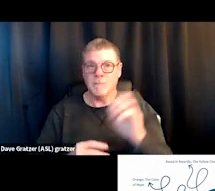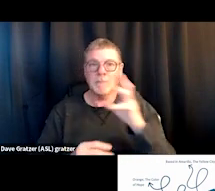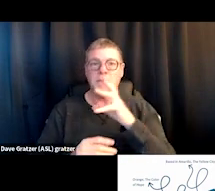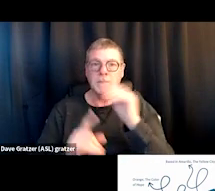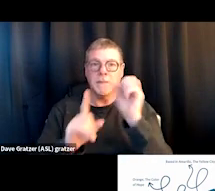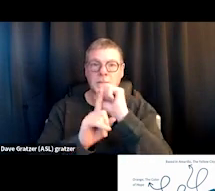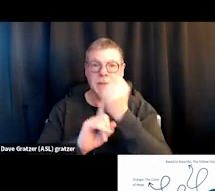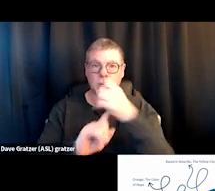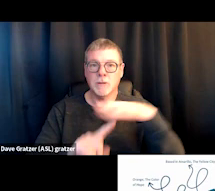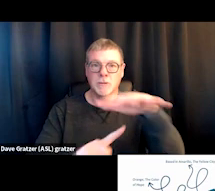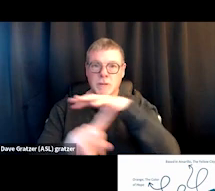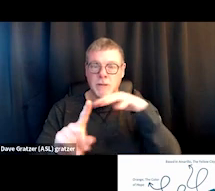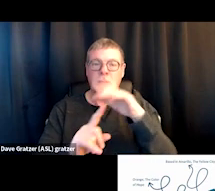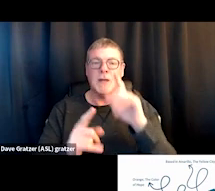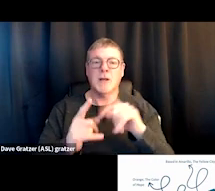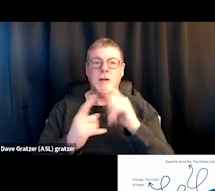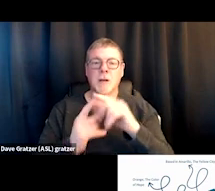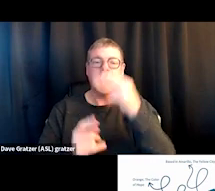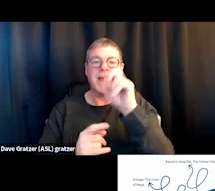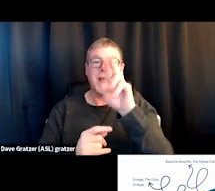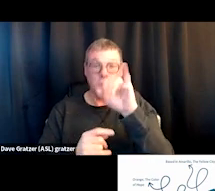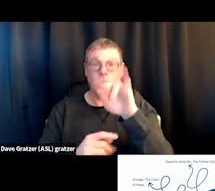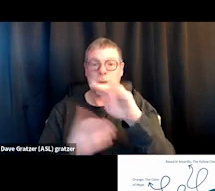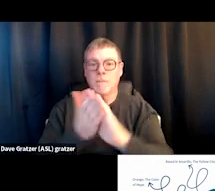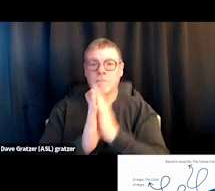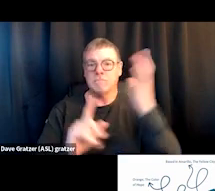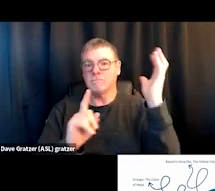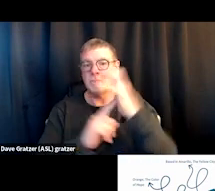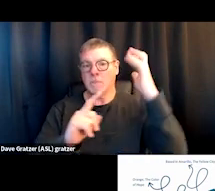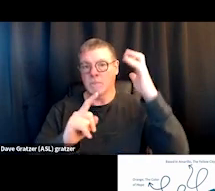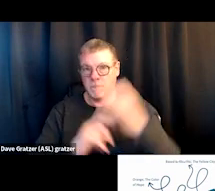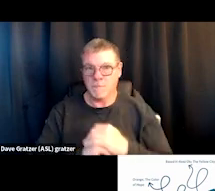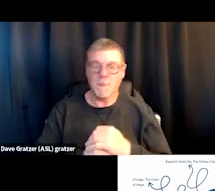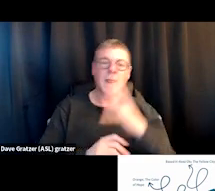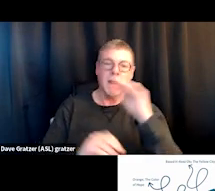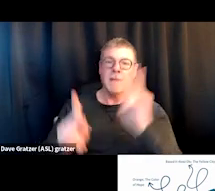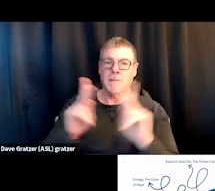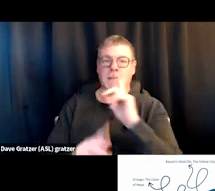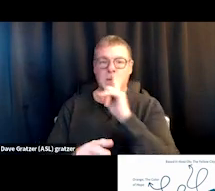And so, heroin became a more popular drug that people across all kinds